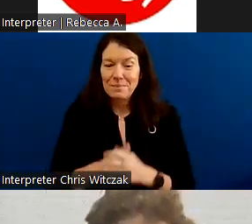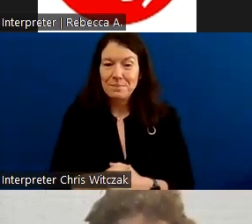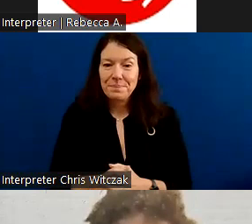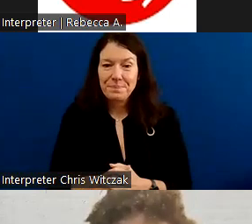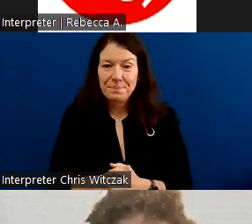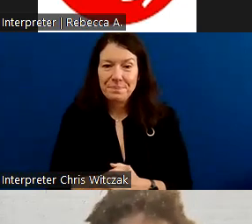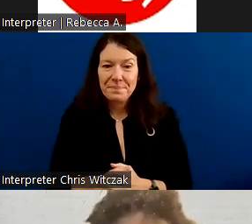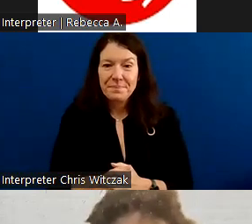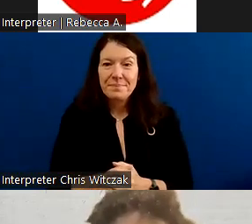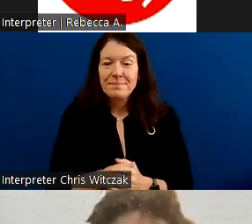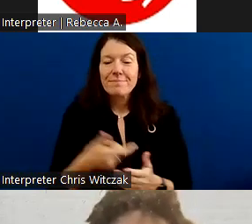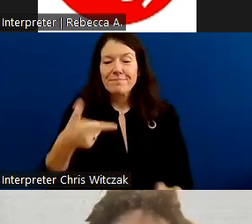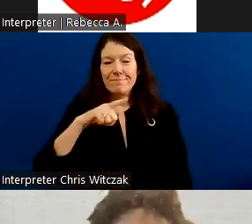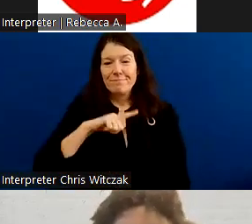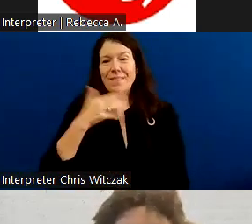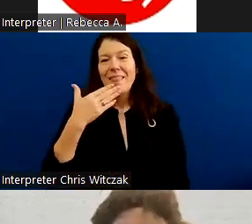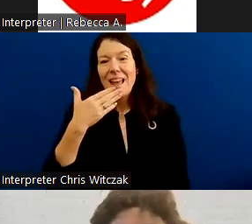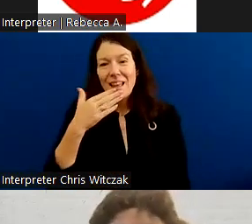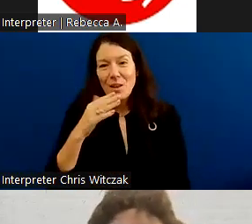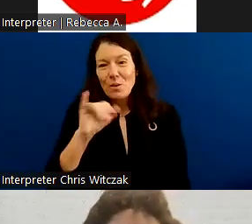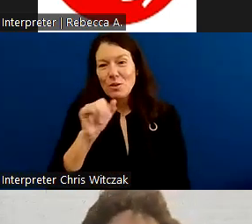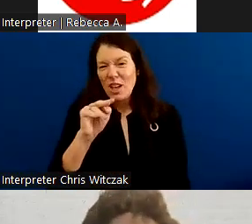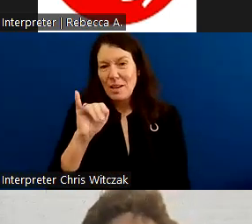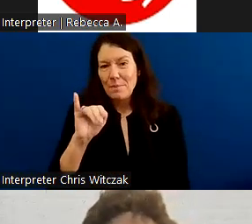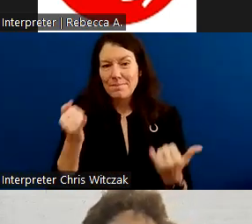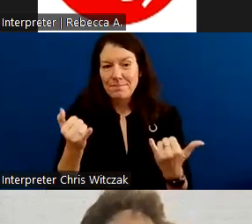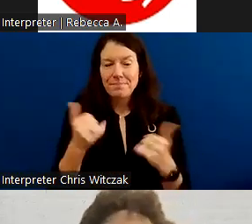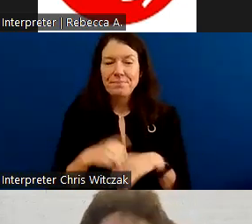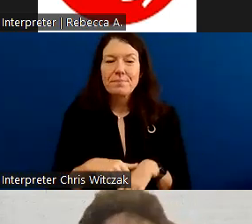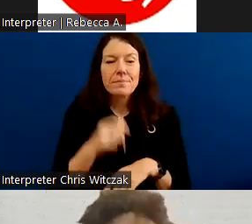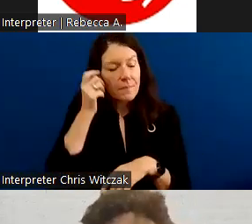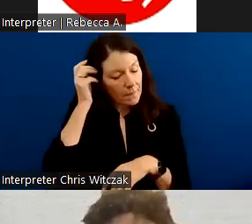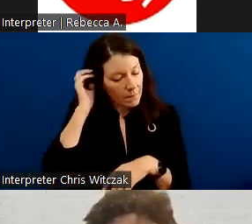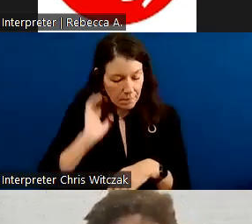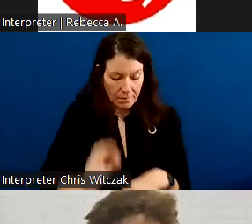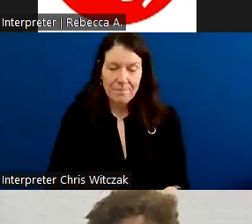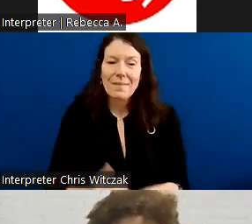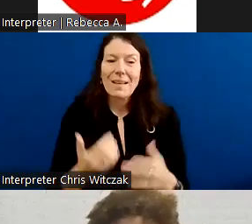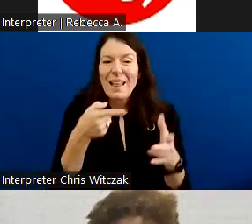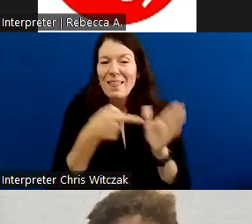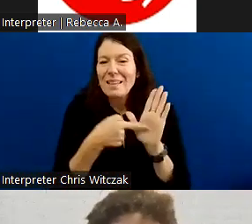(Jamie) Thank you Gabriella and so this uh is just a little more information about the